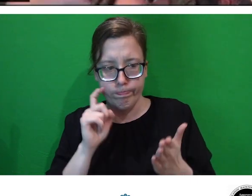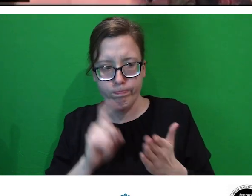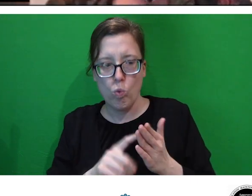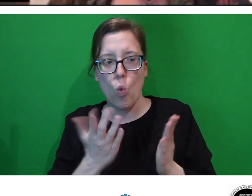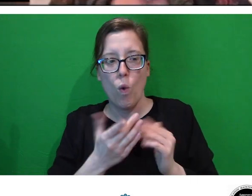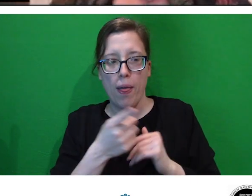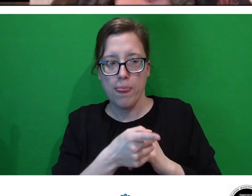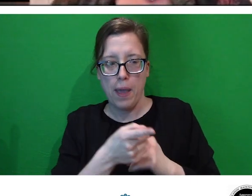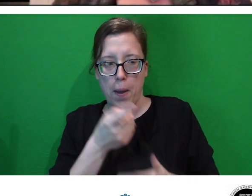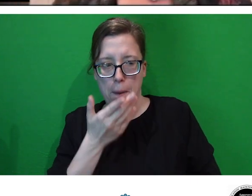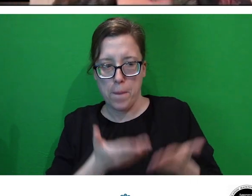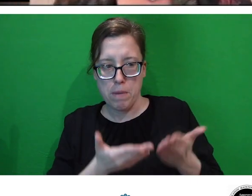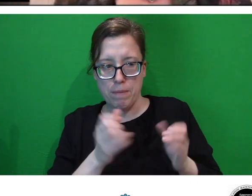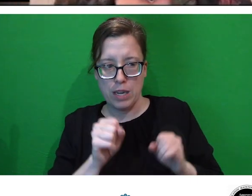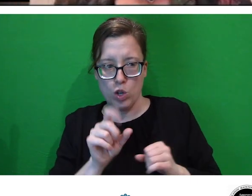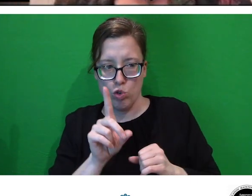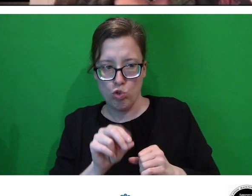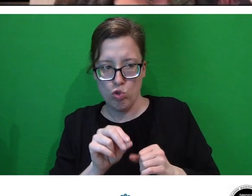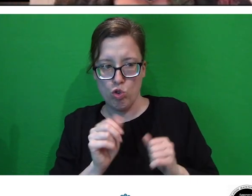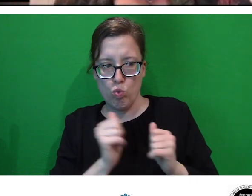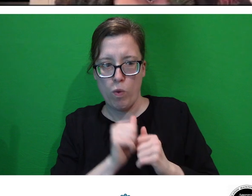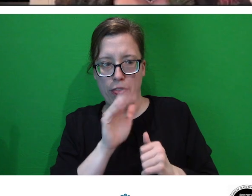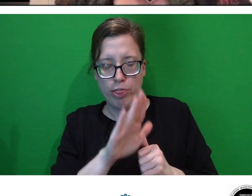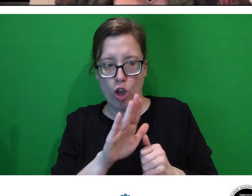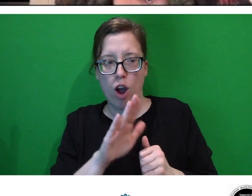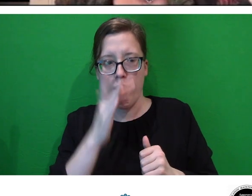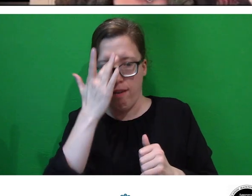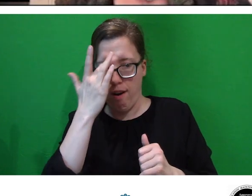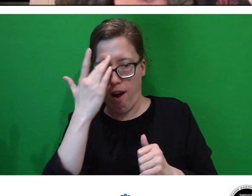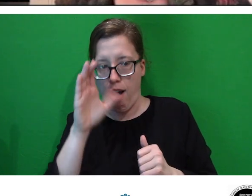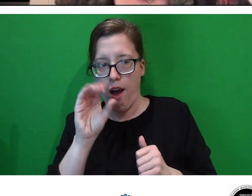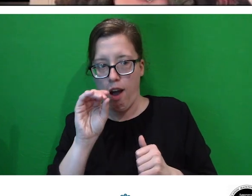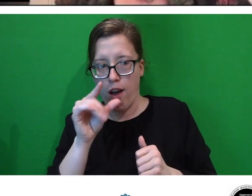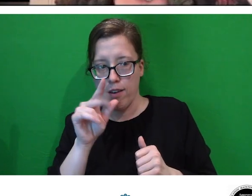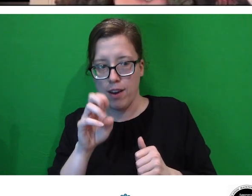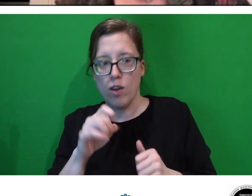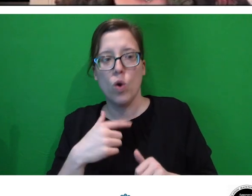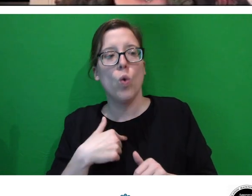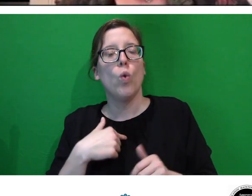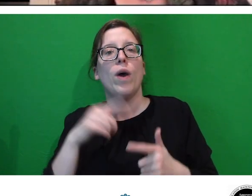tactile aspects. So watch for that stuff. Because it can really be a clue